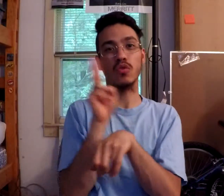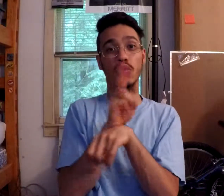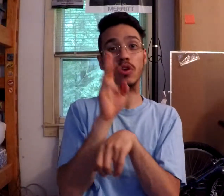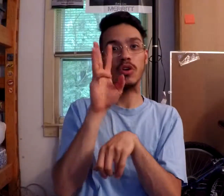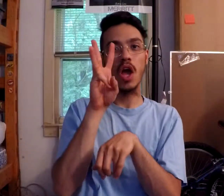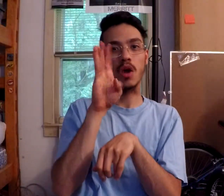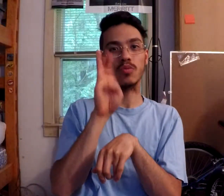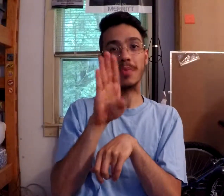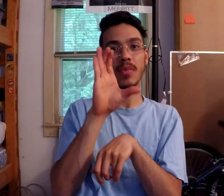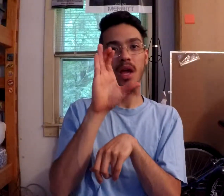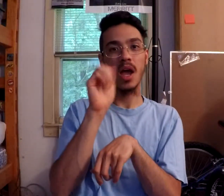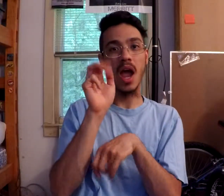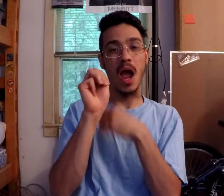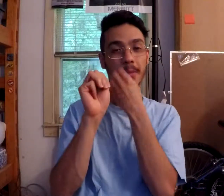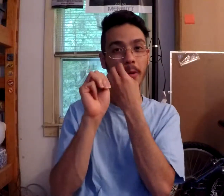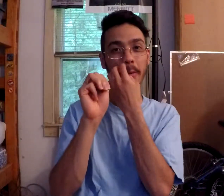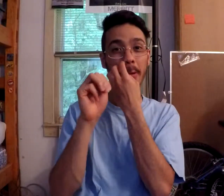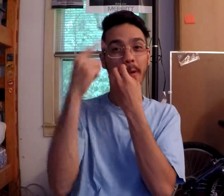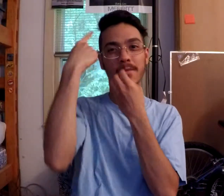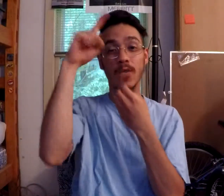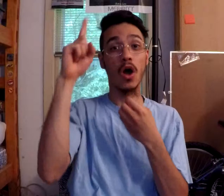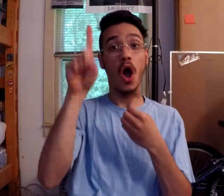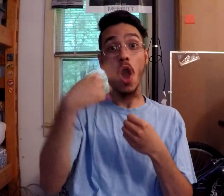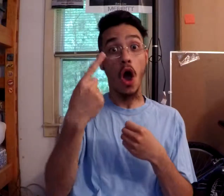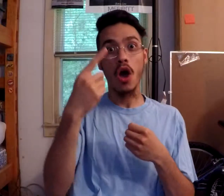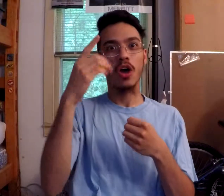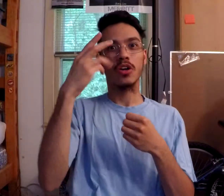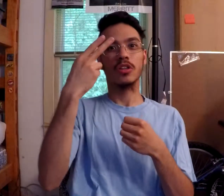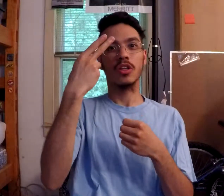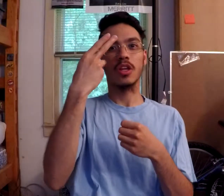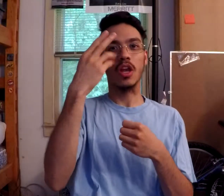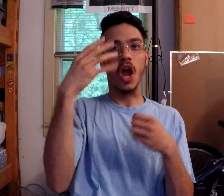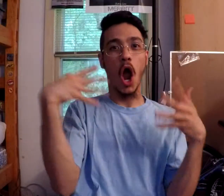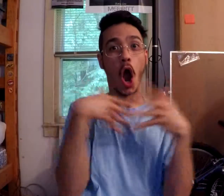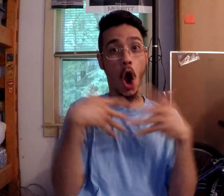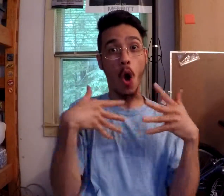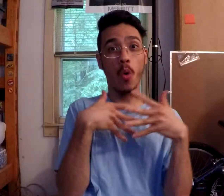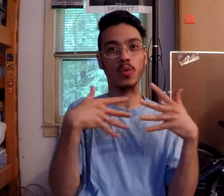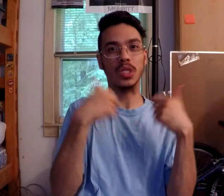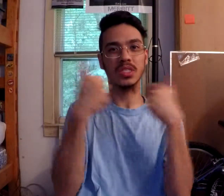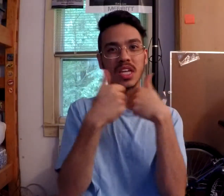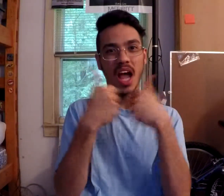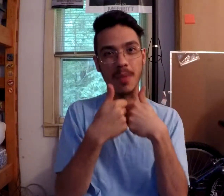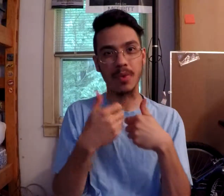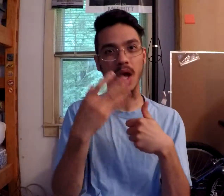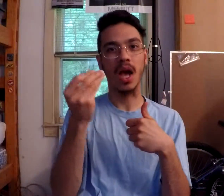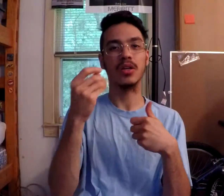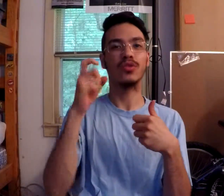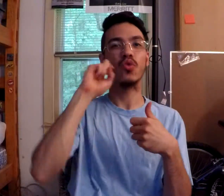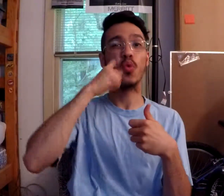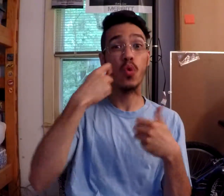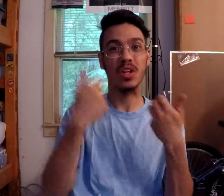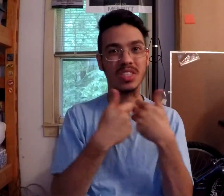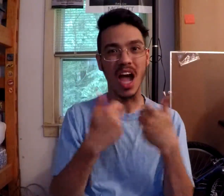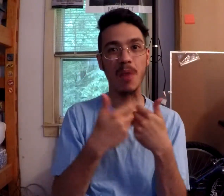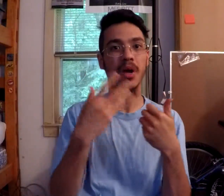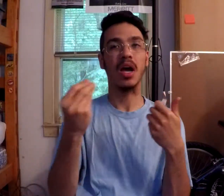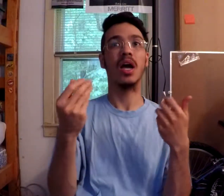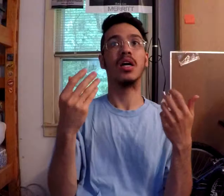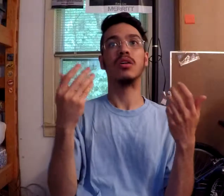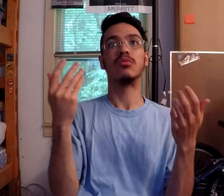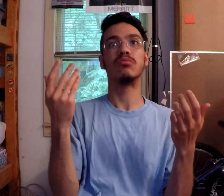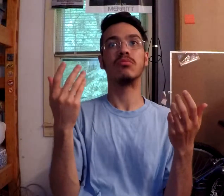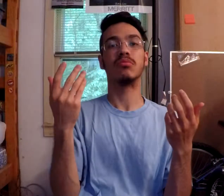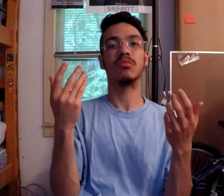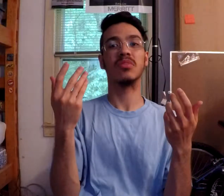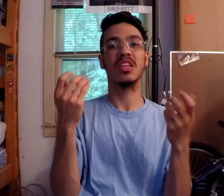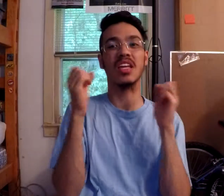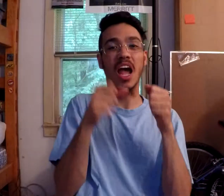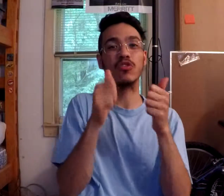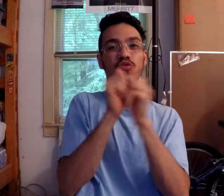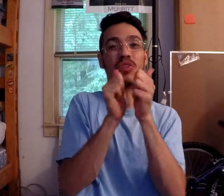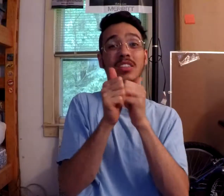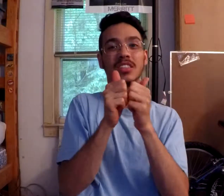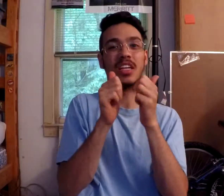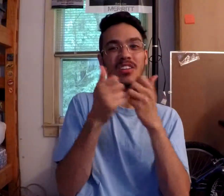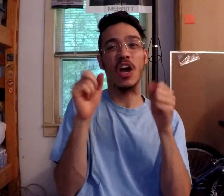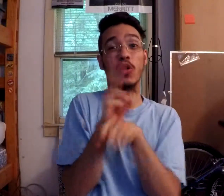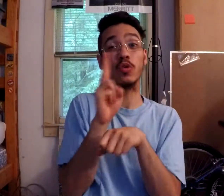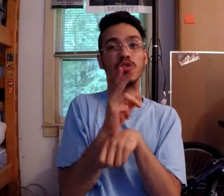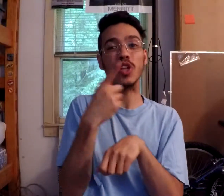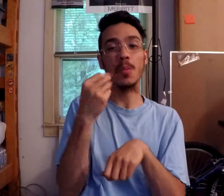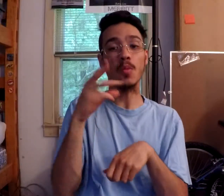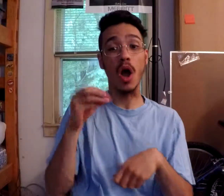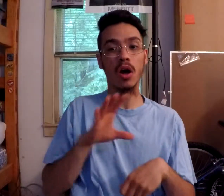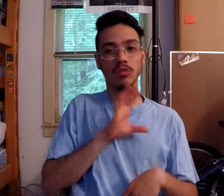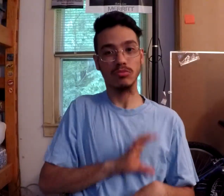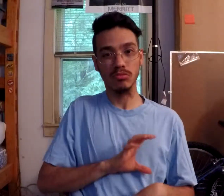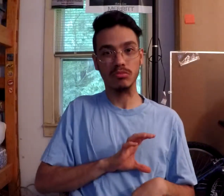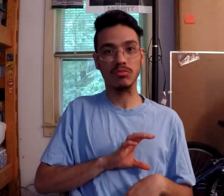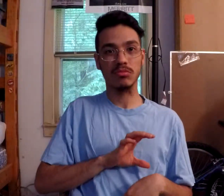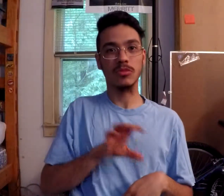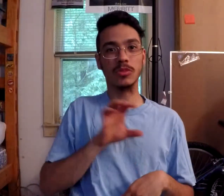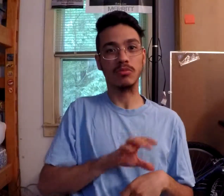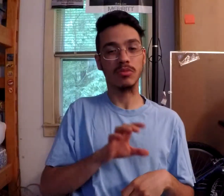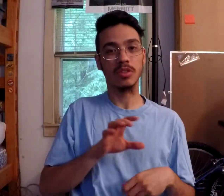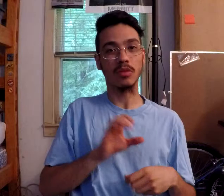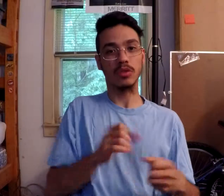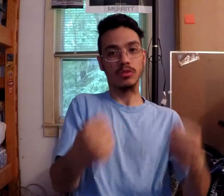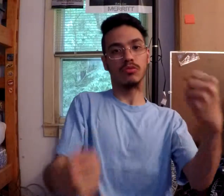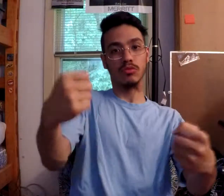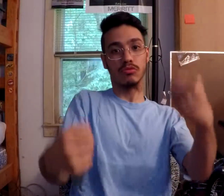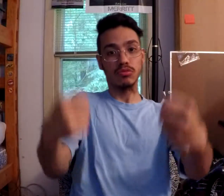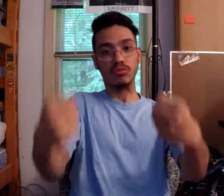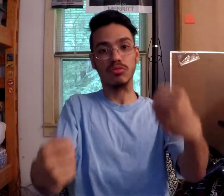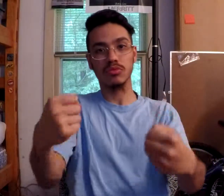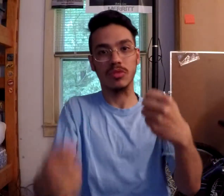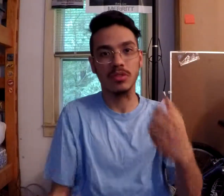Other groups for using a webcam only horror and cool games and... can use racing with GoPro hold on my chest.